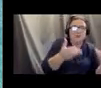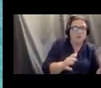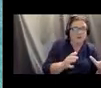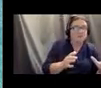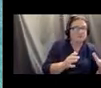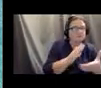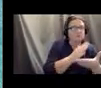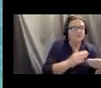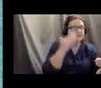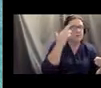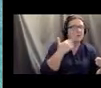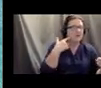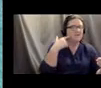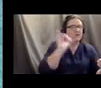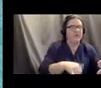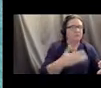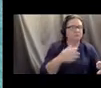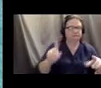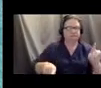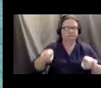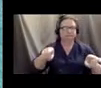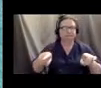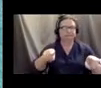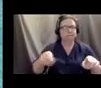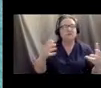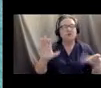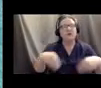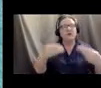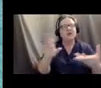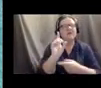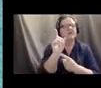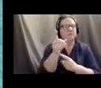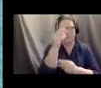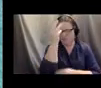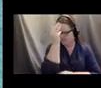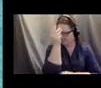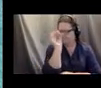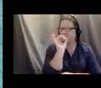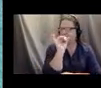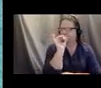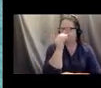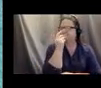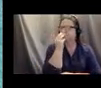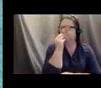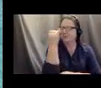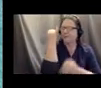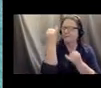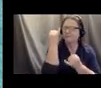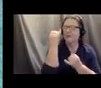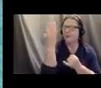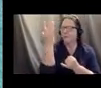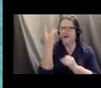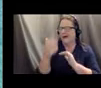So I want to give you a minute to think on your own -- jot some ideas down -- and then,